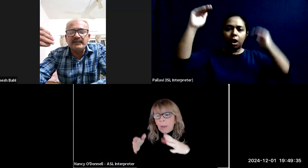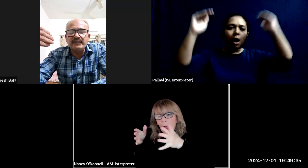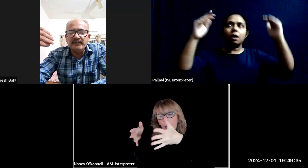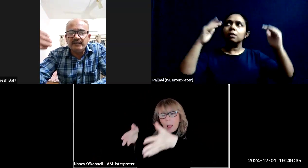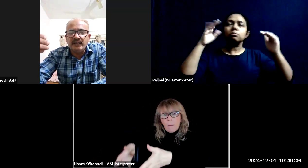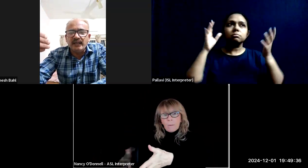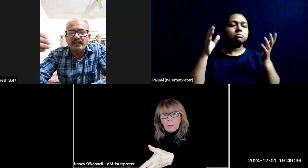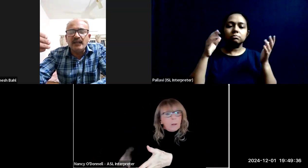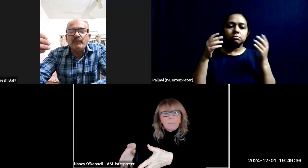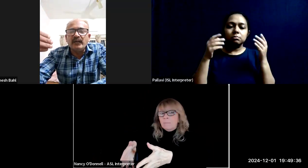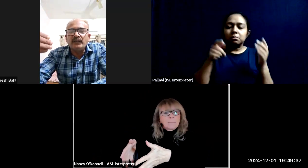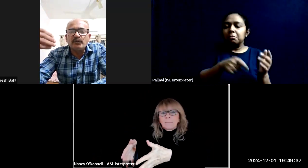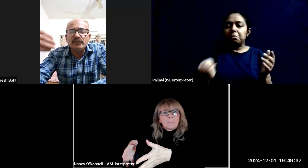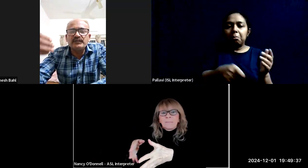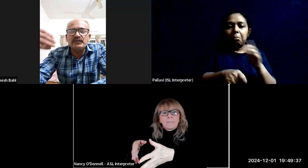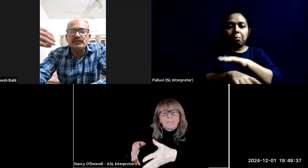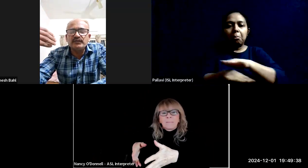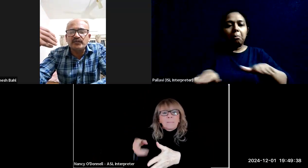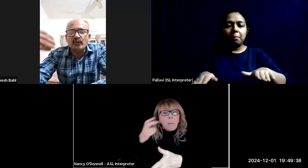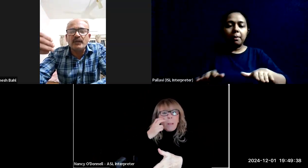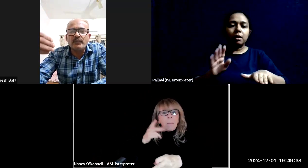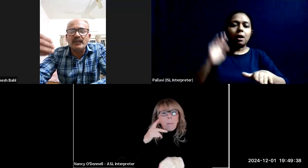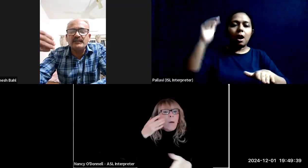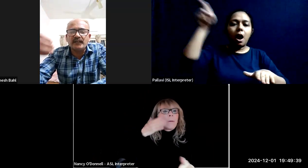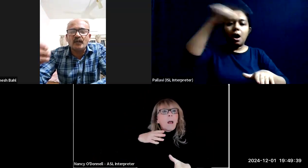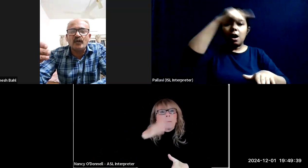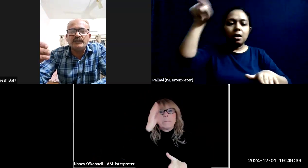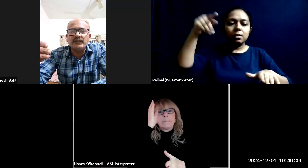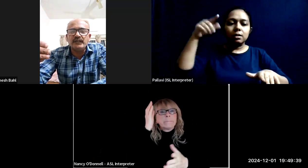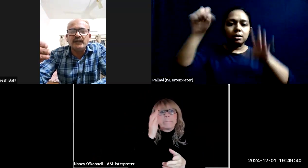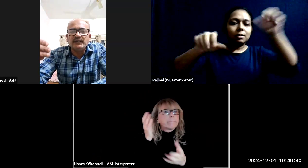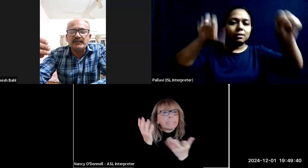cane. But through this sonar based technology